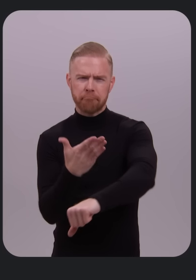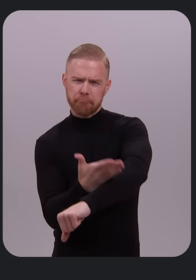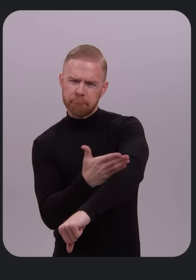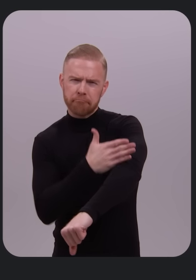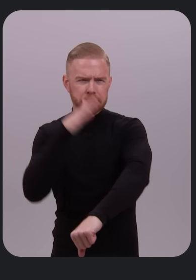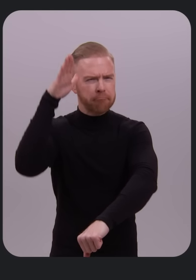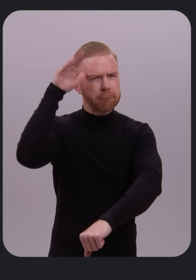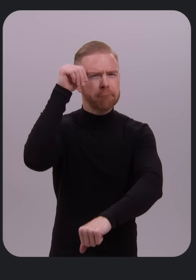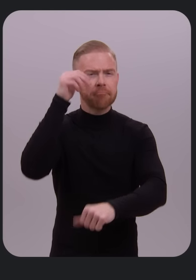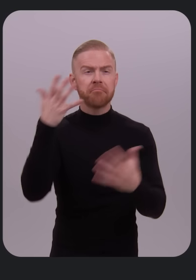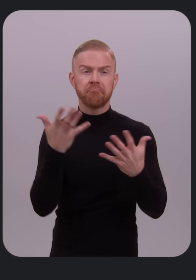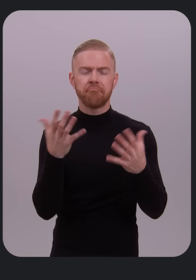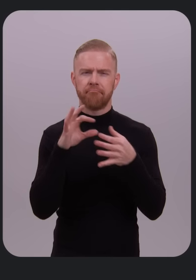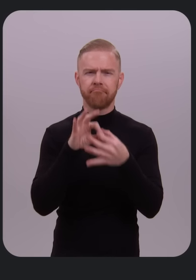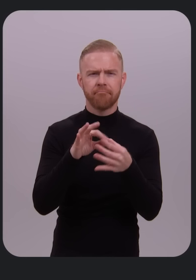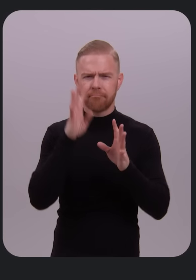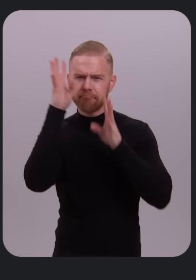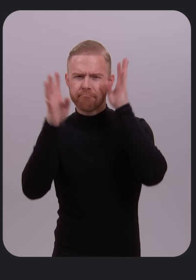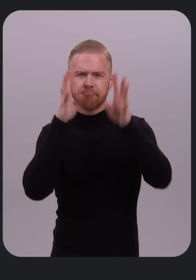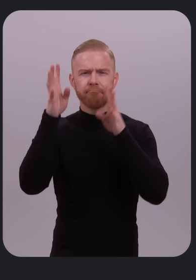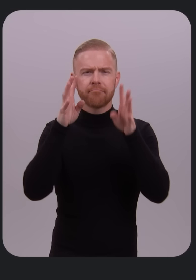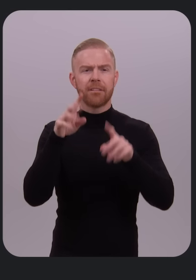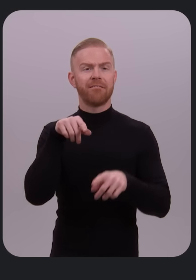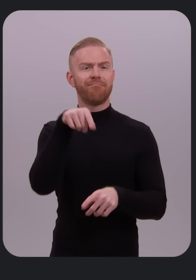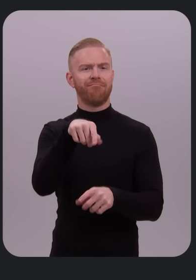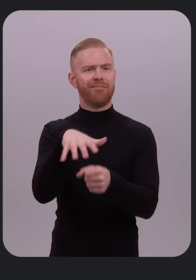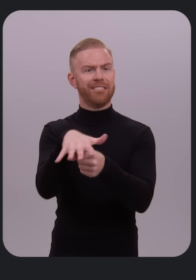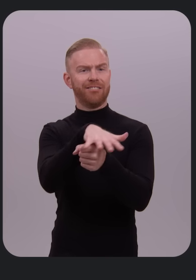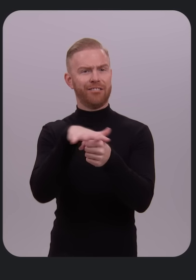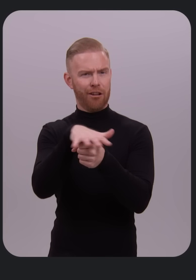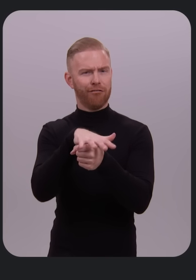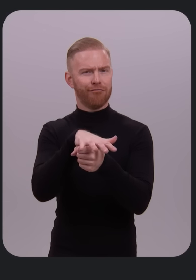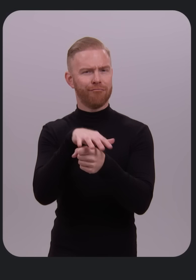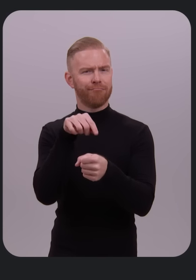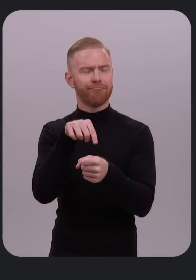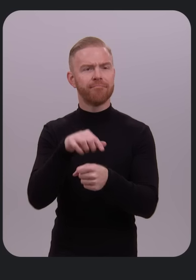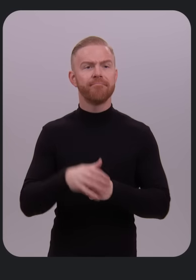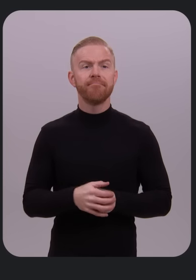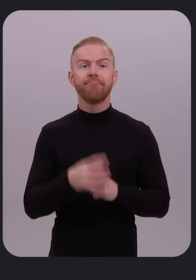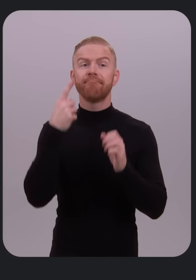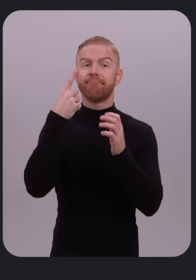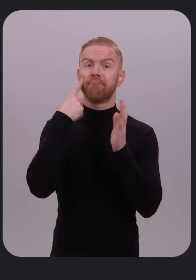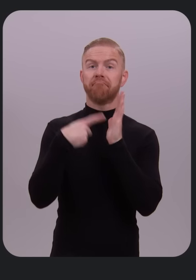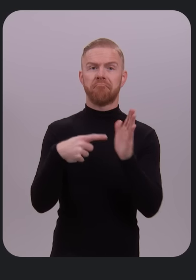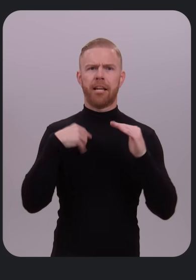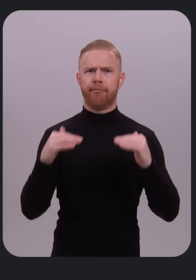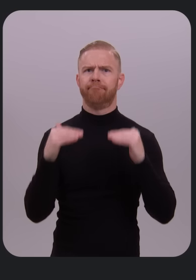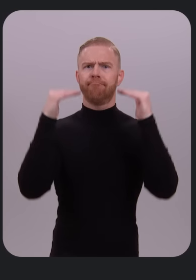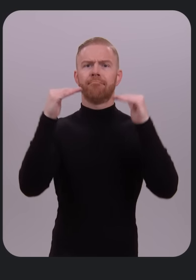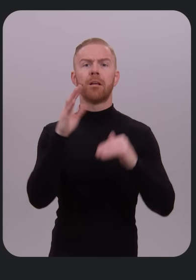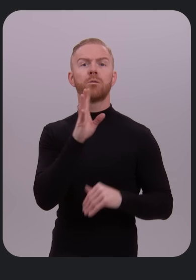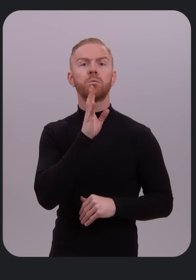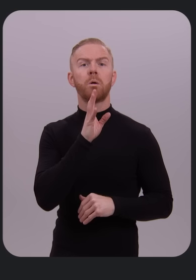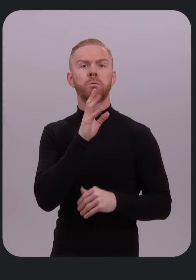new innovations at the frontier. For example, we've upgraded voice output to be more natural with native audio.